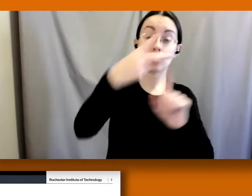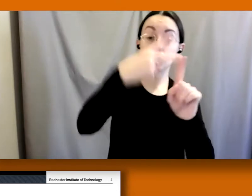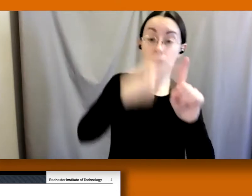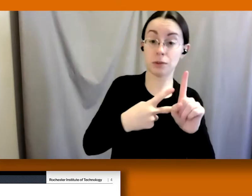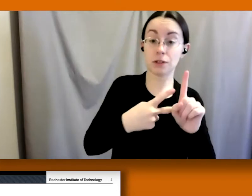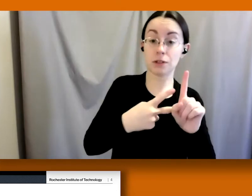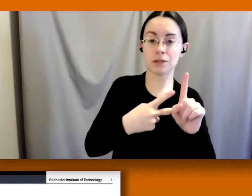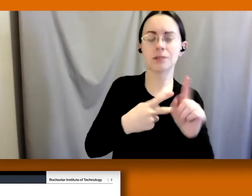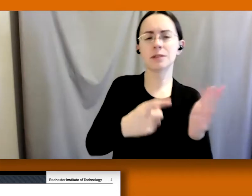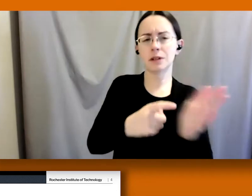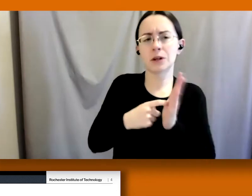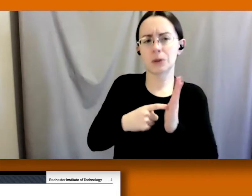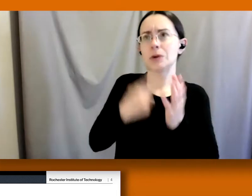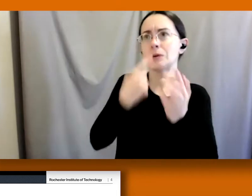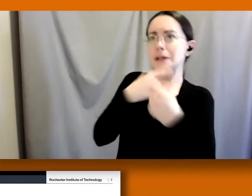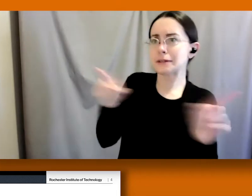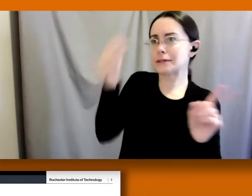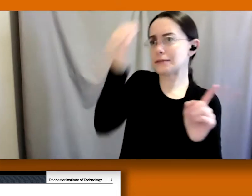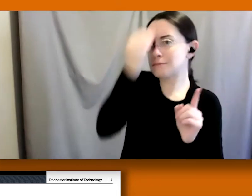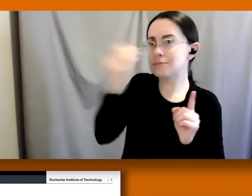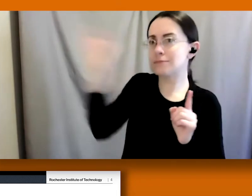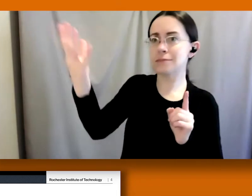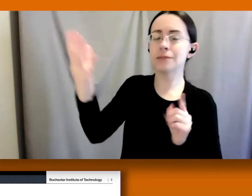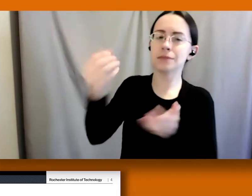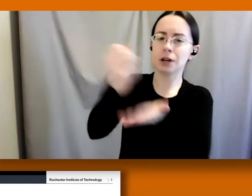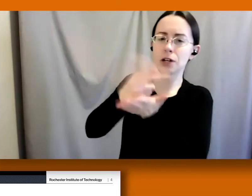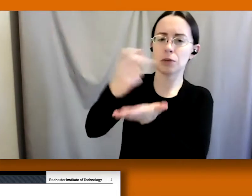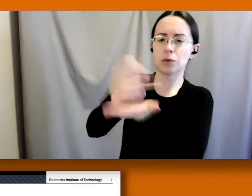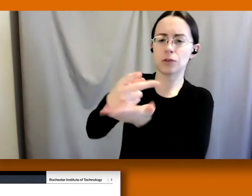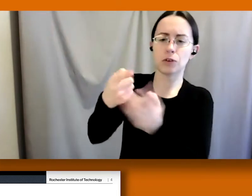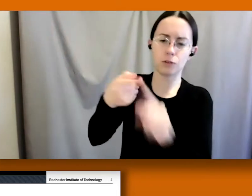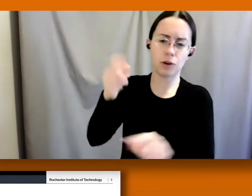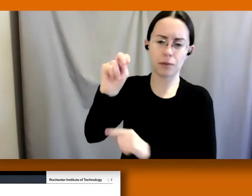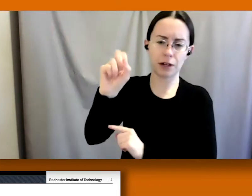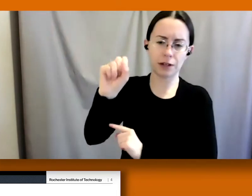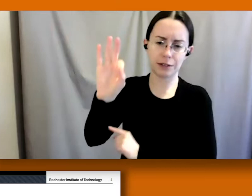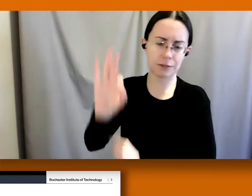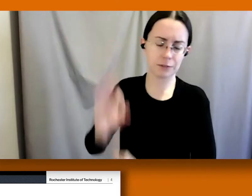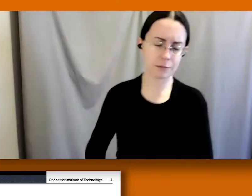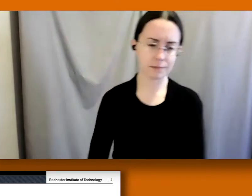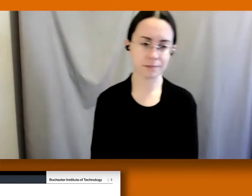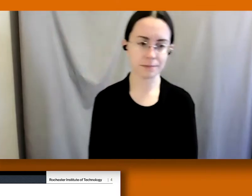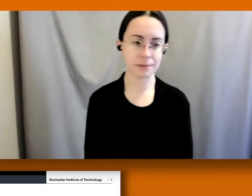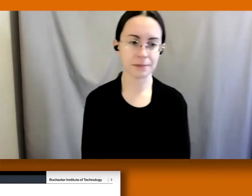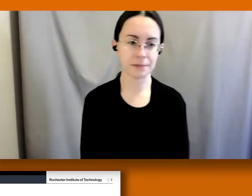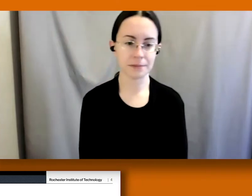extra disclosure or approvals from NSF as well.